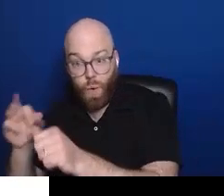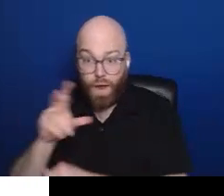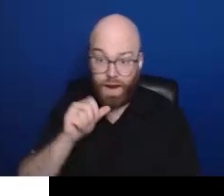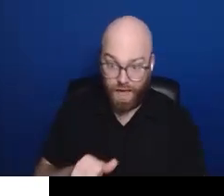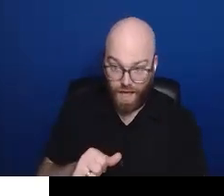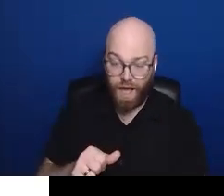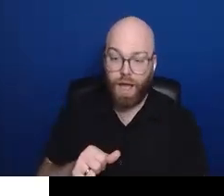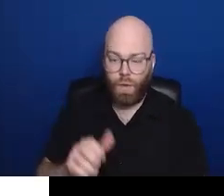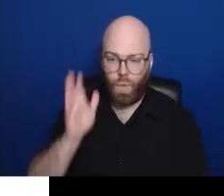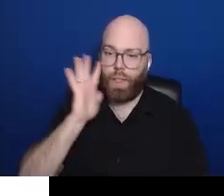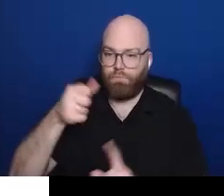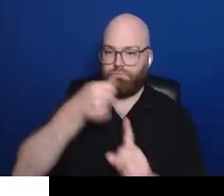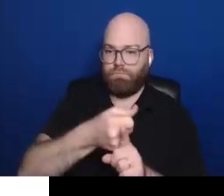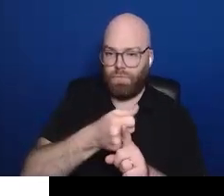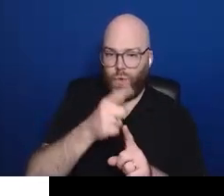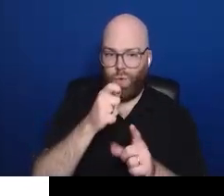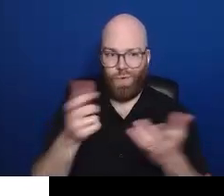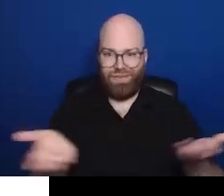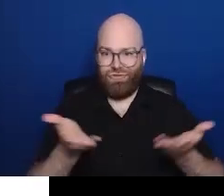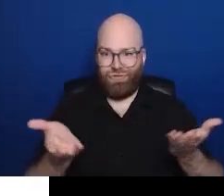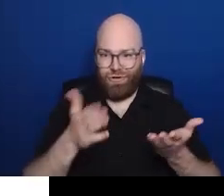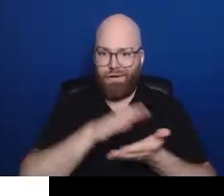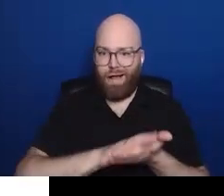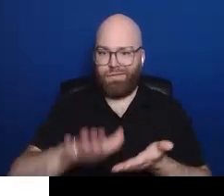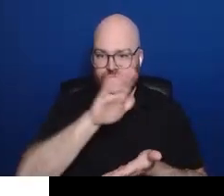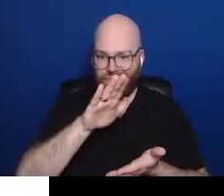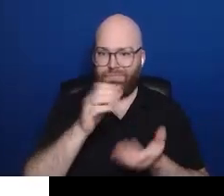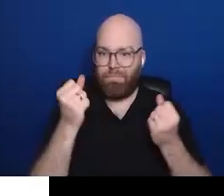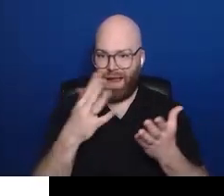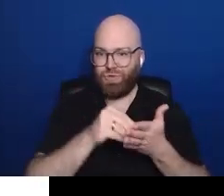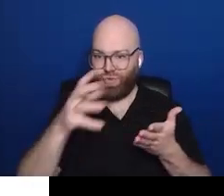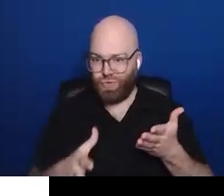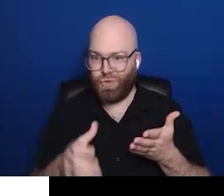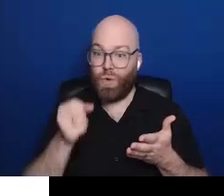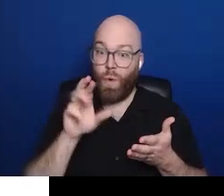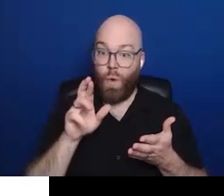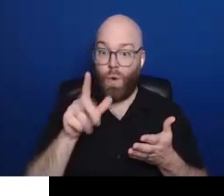A lot of people out in our communities who've, gone to college have received